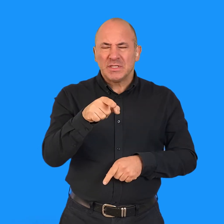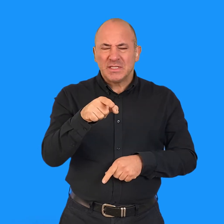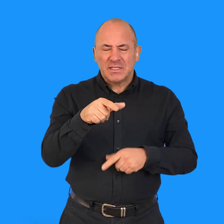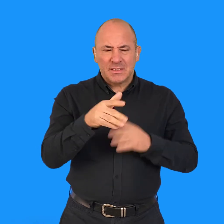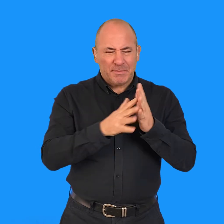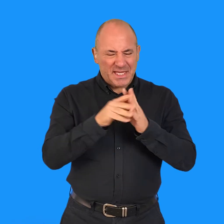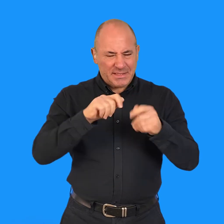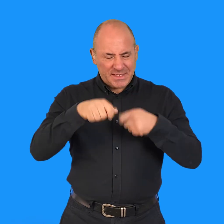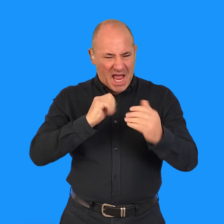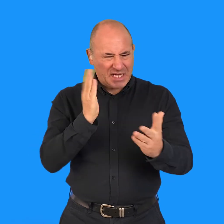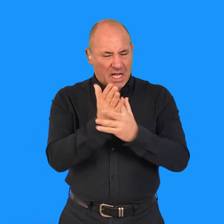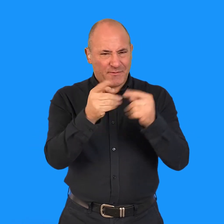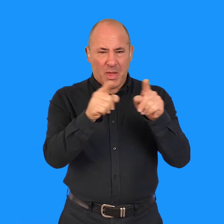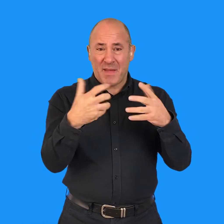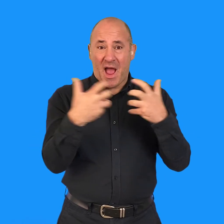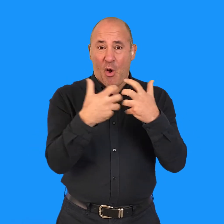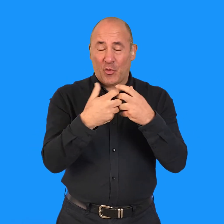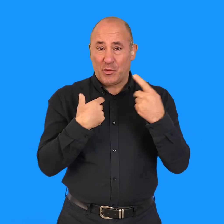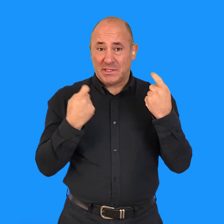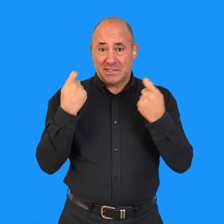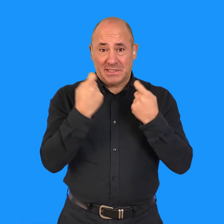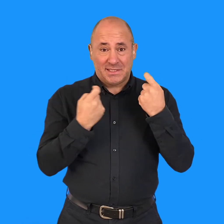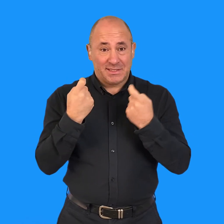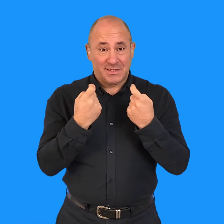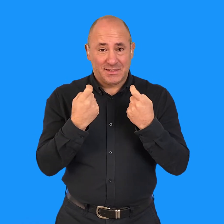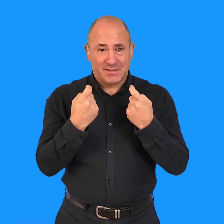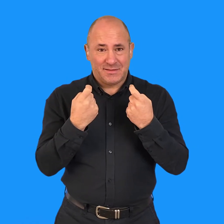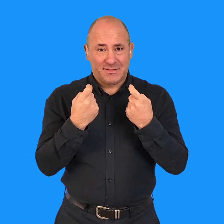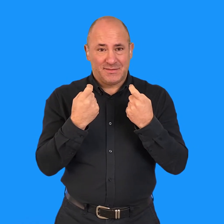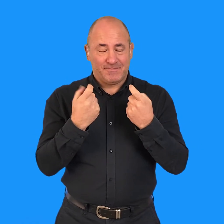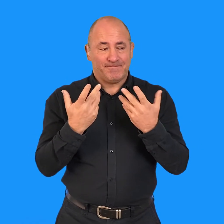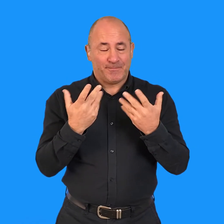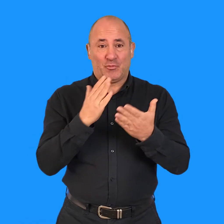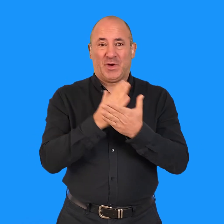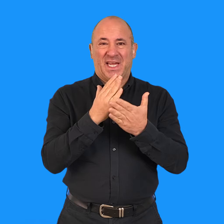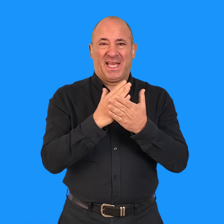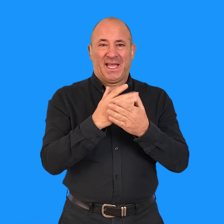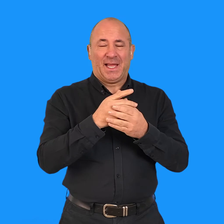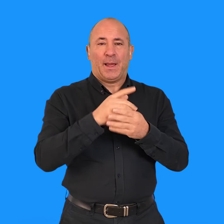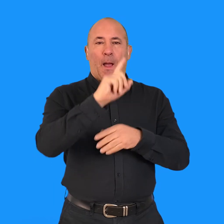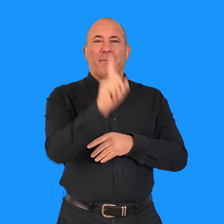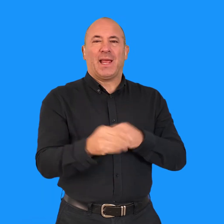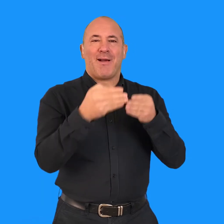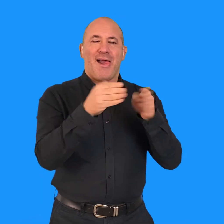for audiences who couldn't use the headphones. So that's actually a range of people,